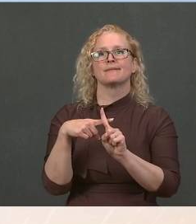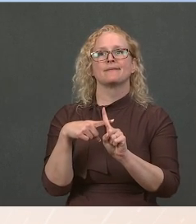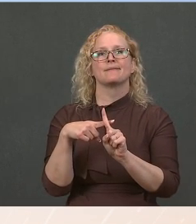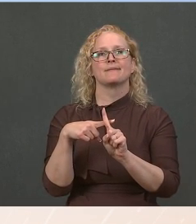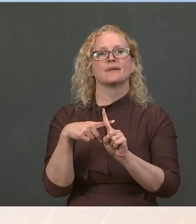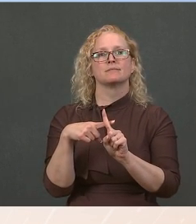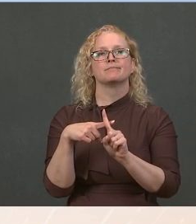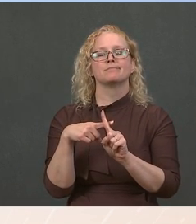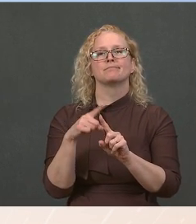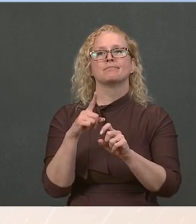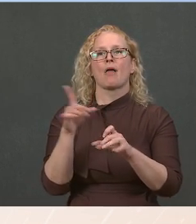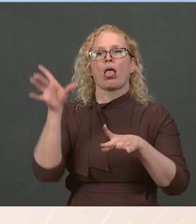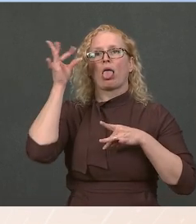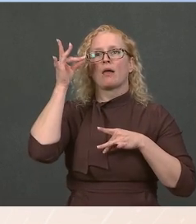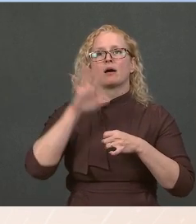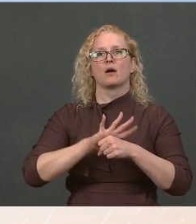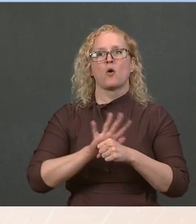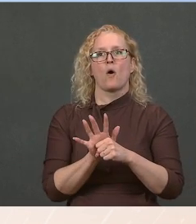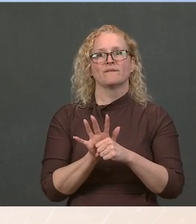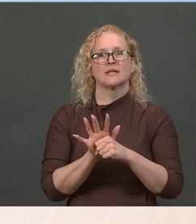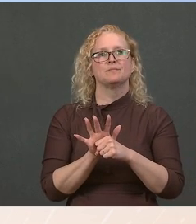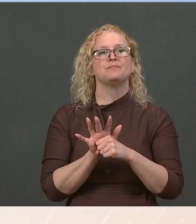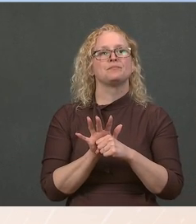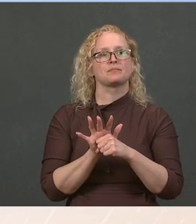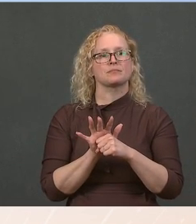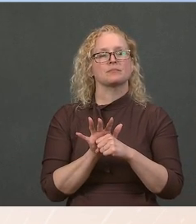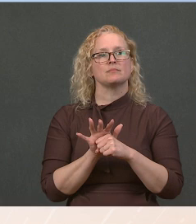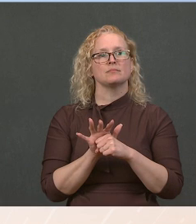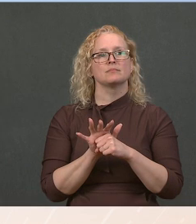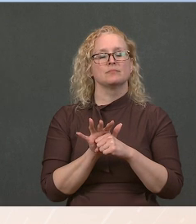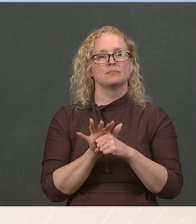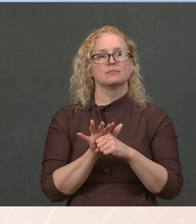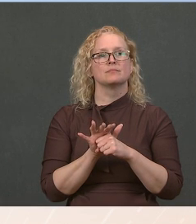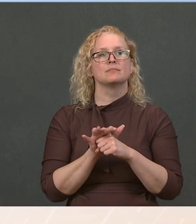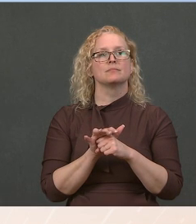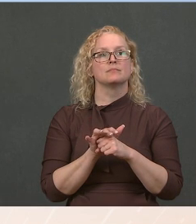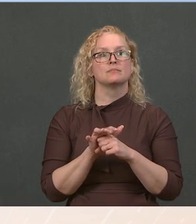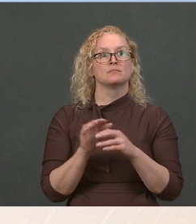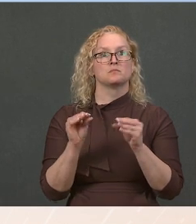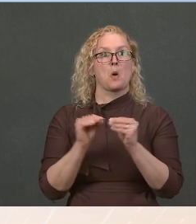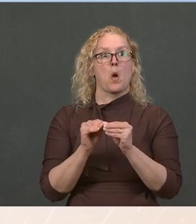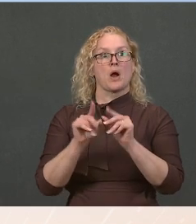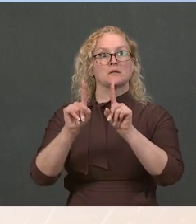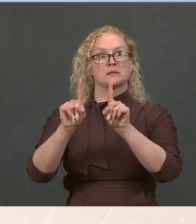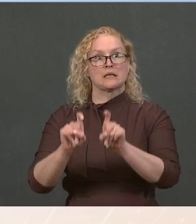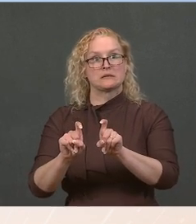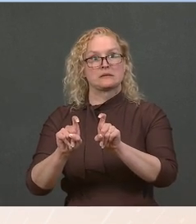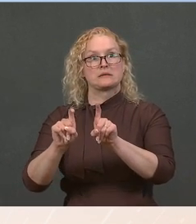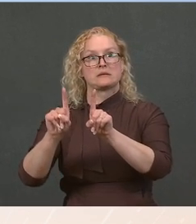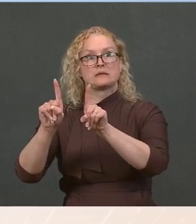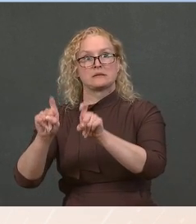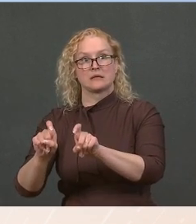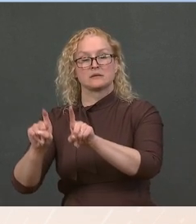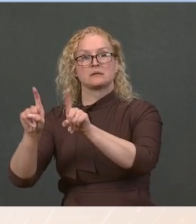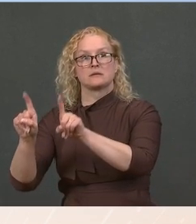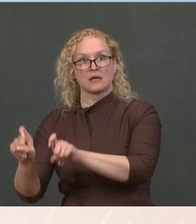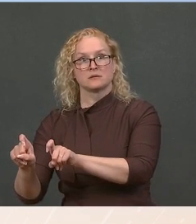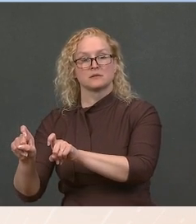Although additional tests to date have been inconclusive, this individual did not have close contact with the President